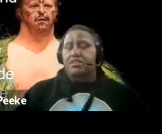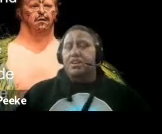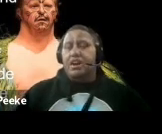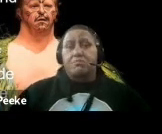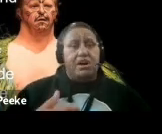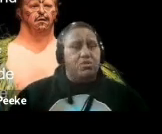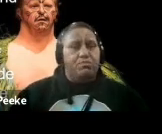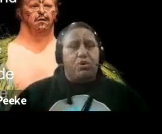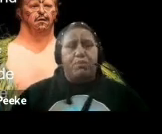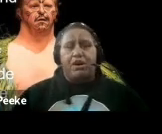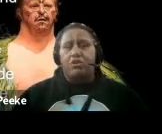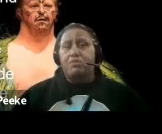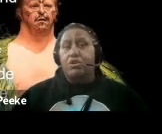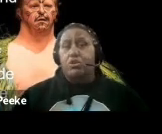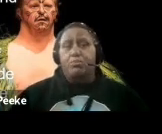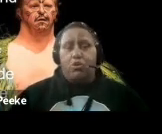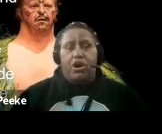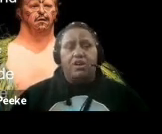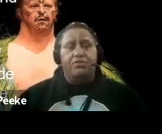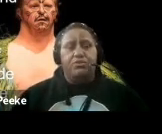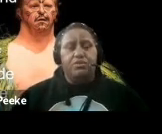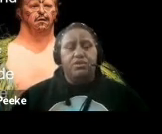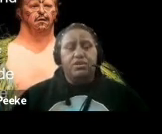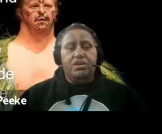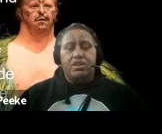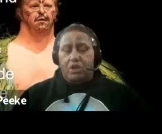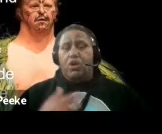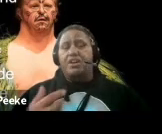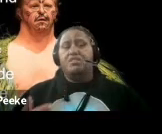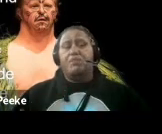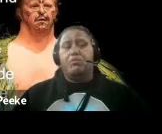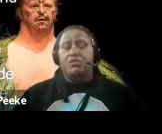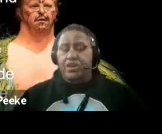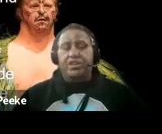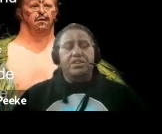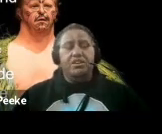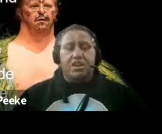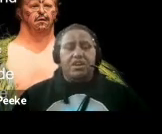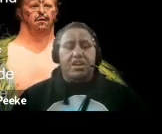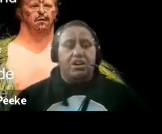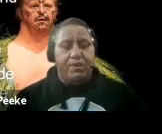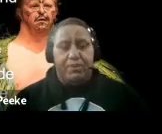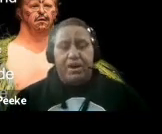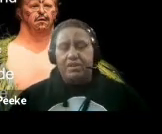E huri mā ki te upoko pakaru, mā te upoko karawhiu kia tau ai te manawanui ki tēnei kaupapa.